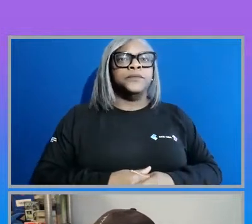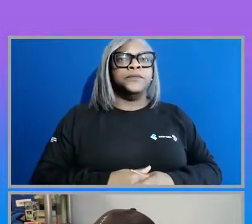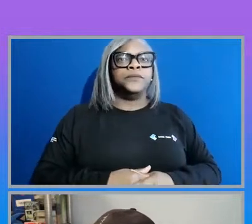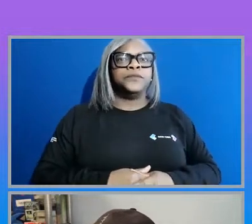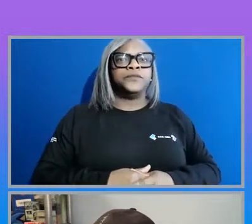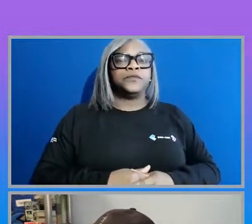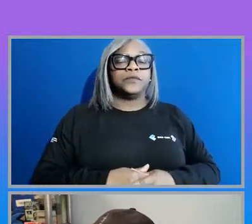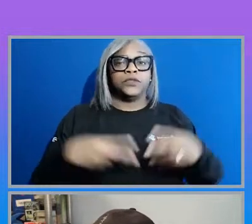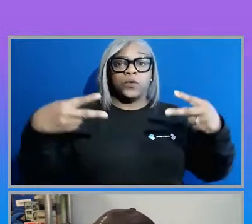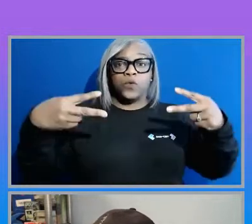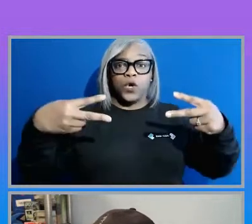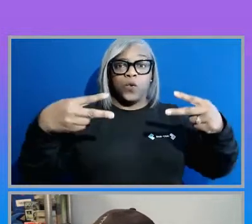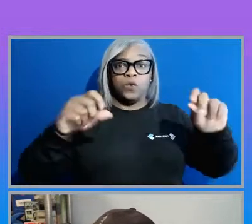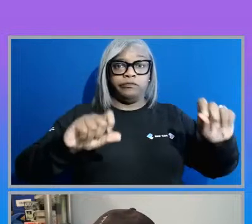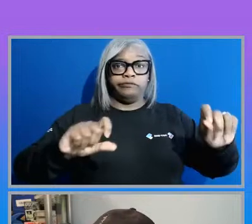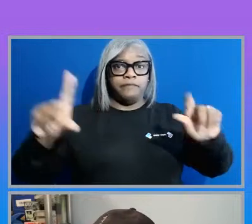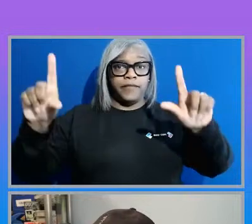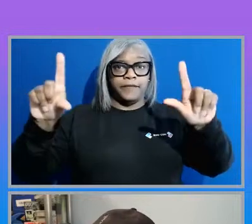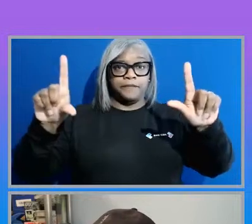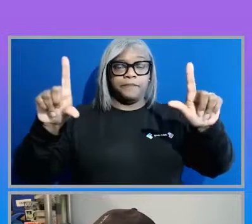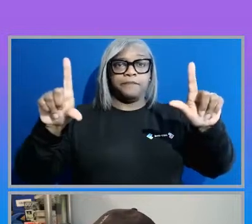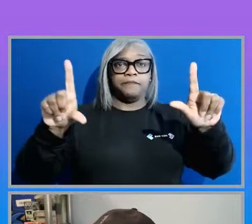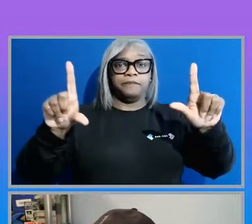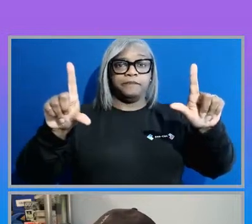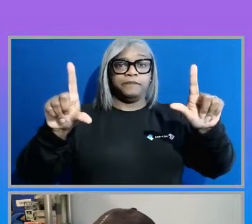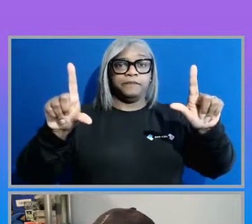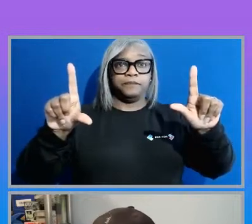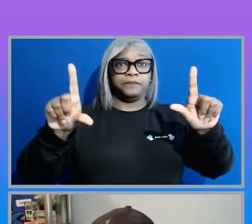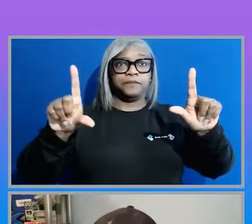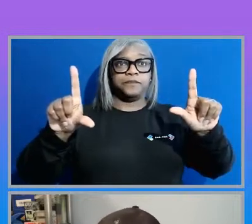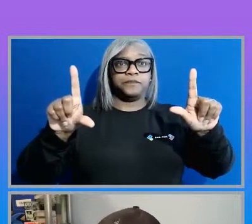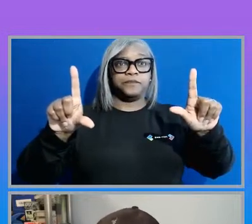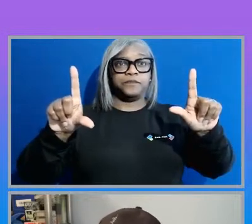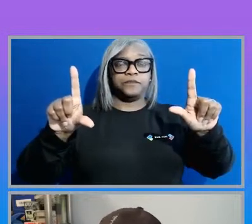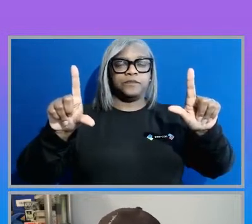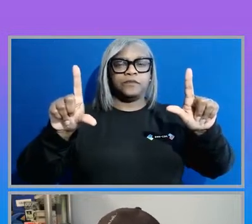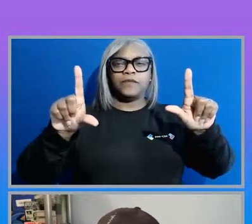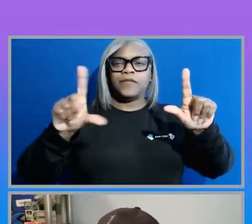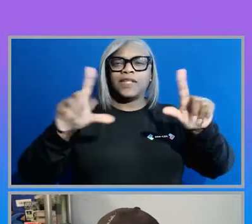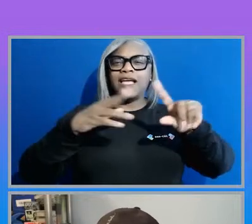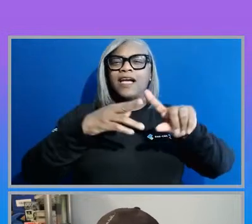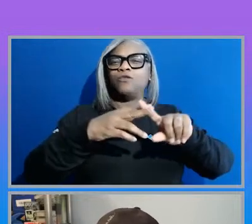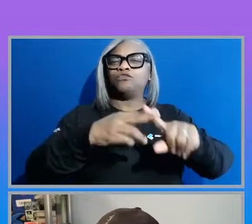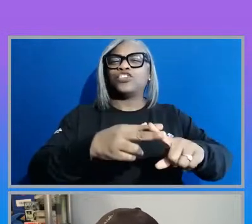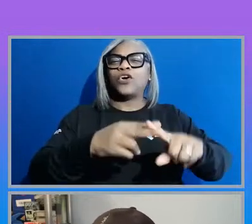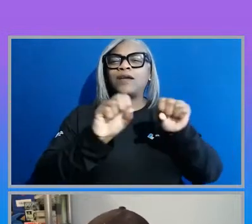going to start breaking things,